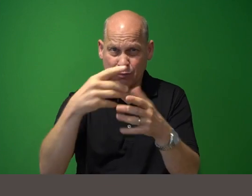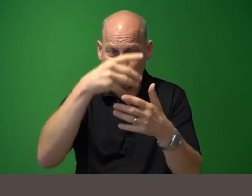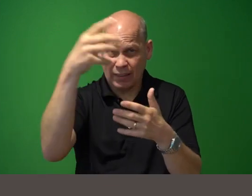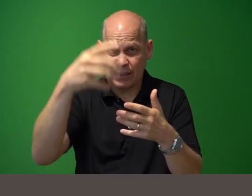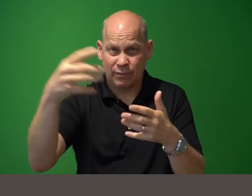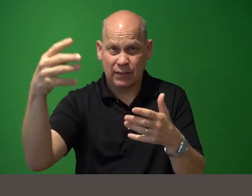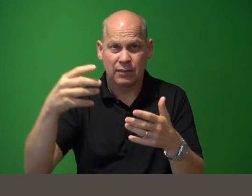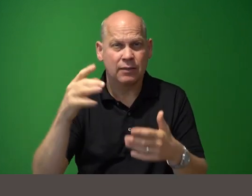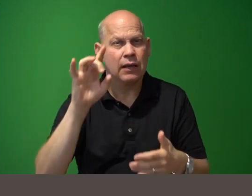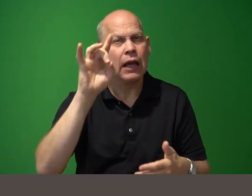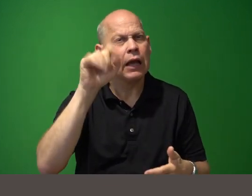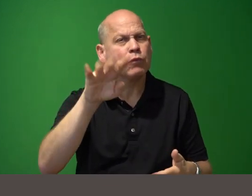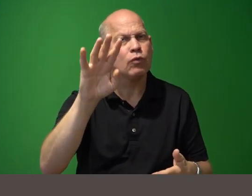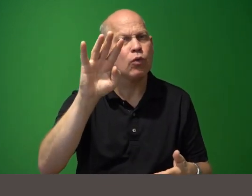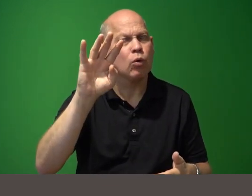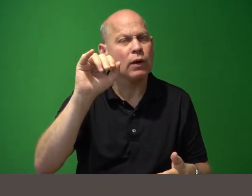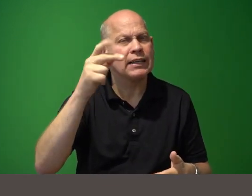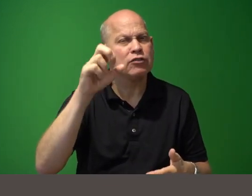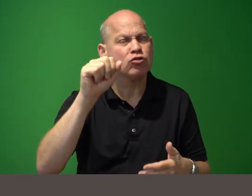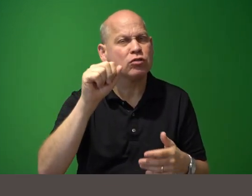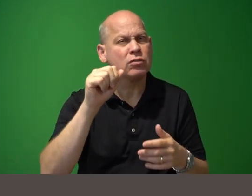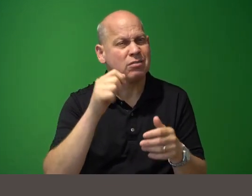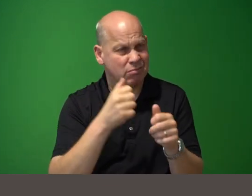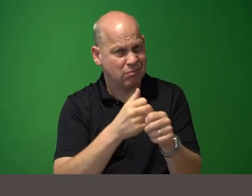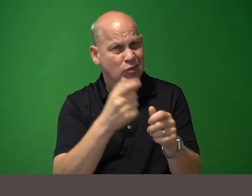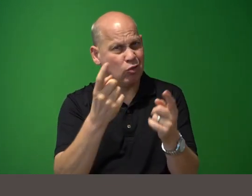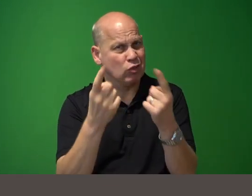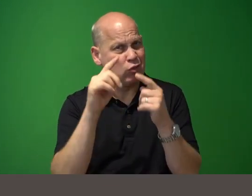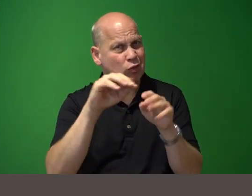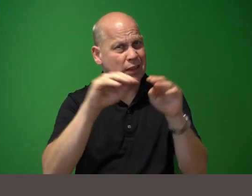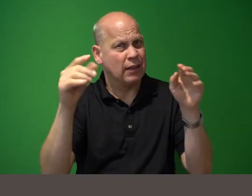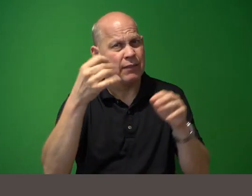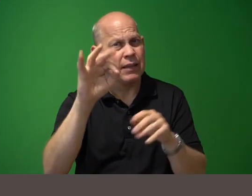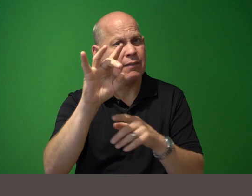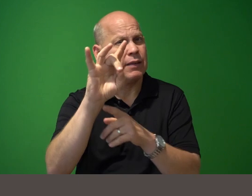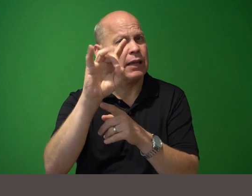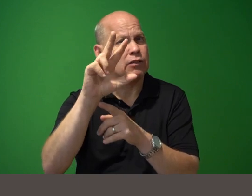the 8.4 inches corresponds to a return level of 83 years.